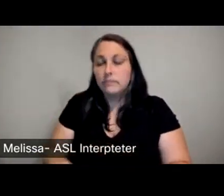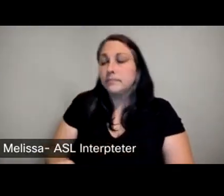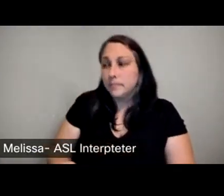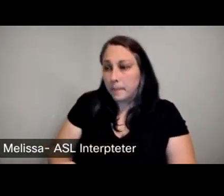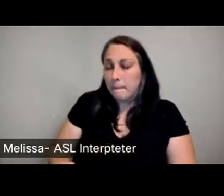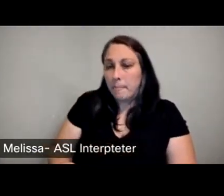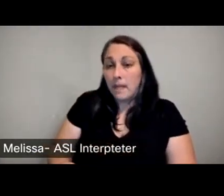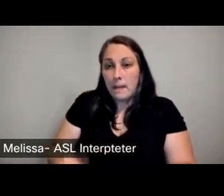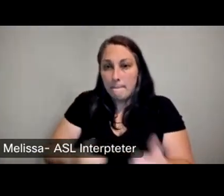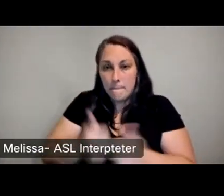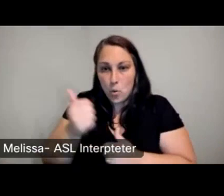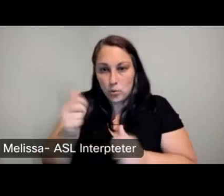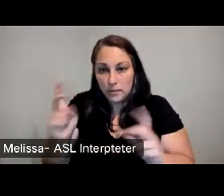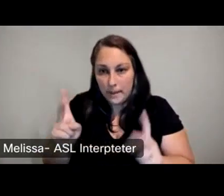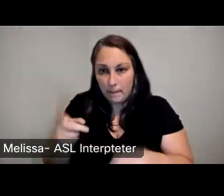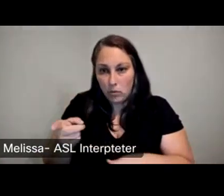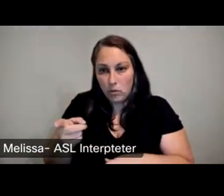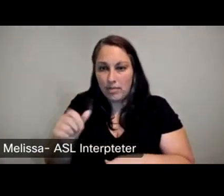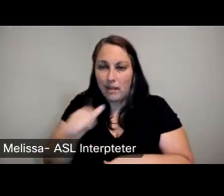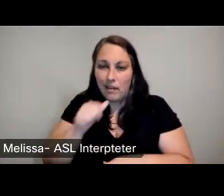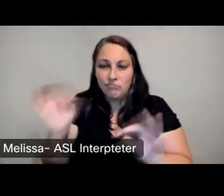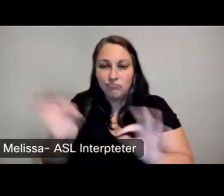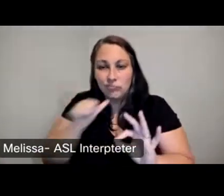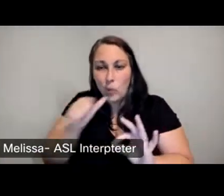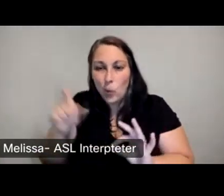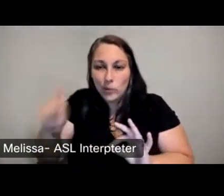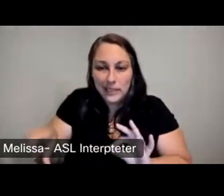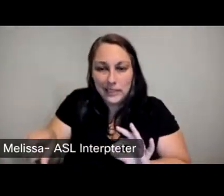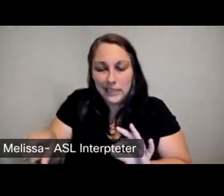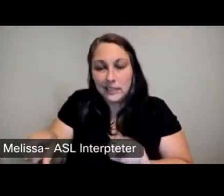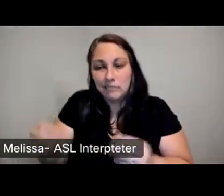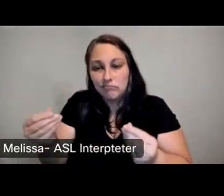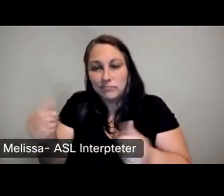meet it that needed the least get it the most and the people that needed the most get it the least